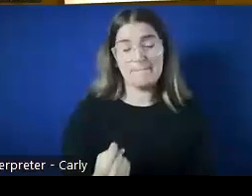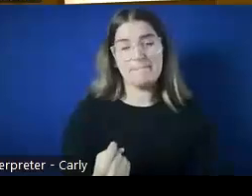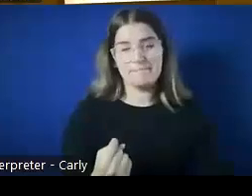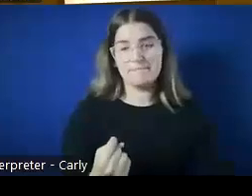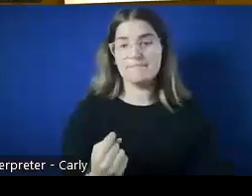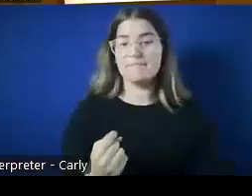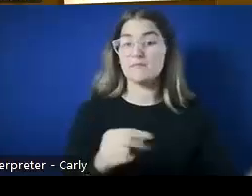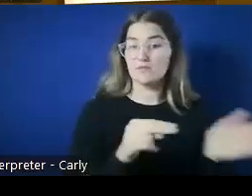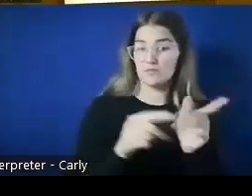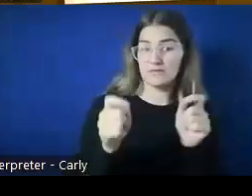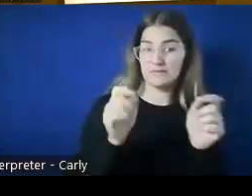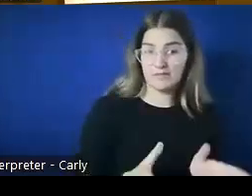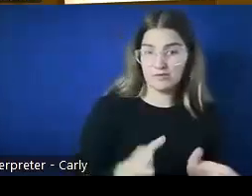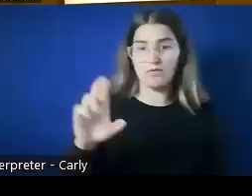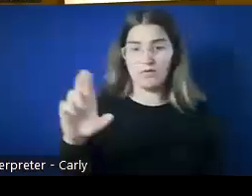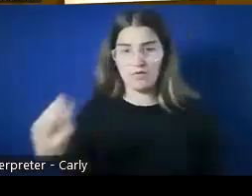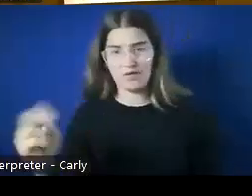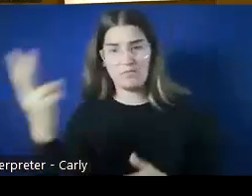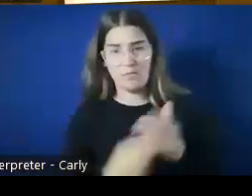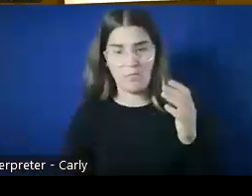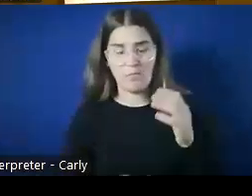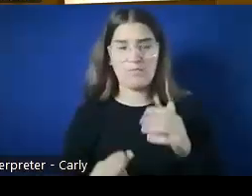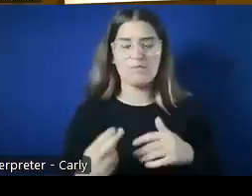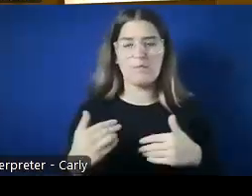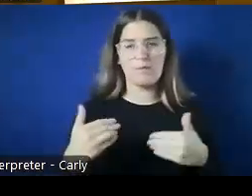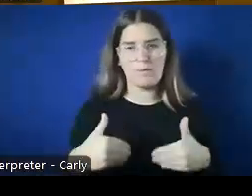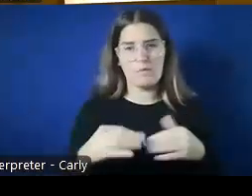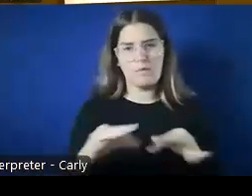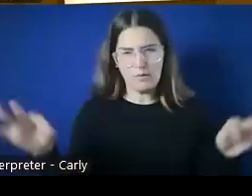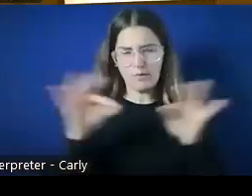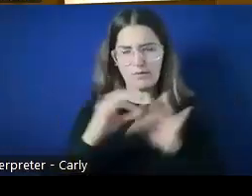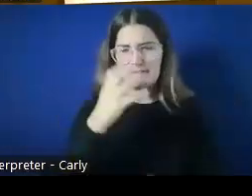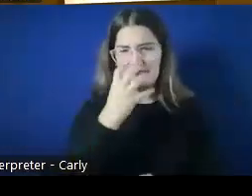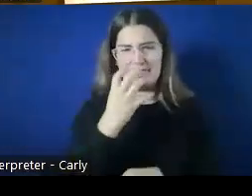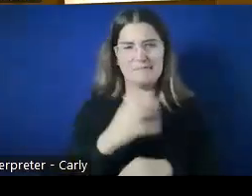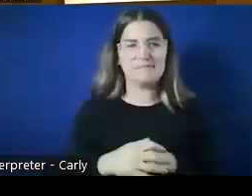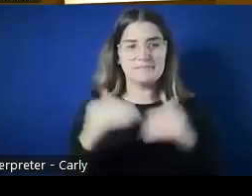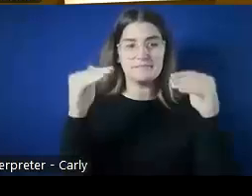manager and an RN um who's a crucial part of our team we have psychiatric technicians and